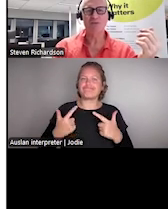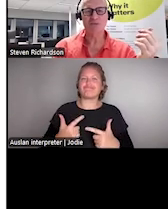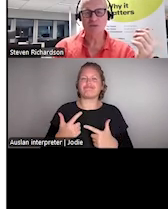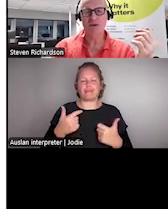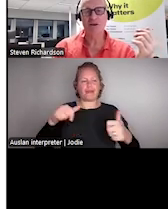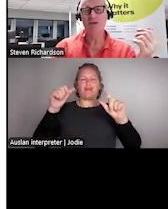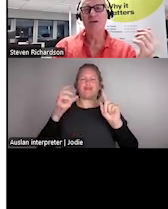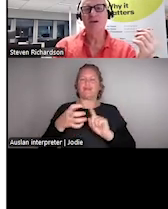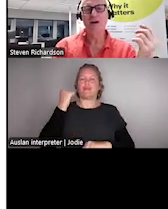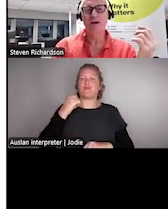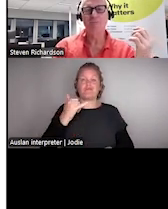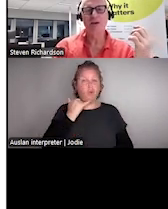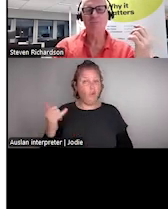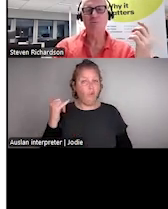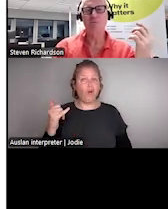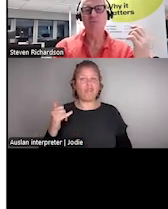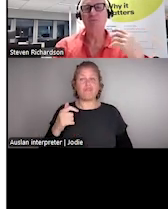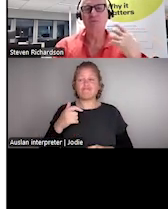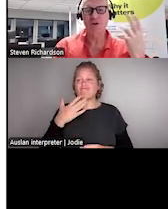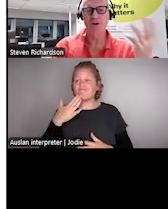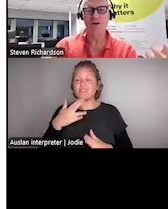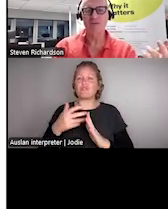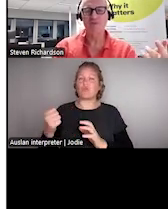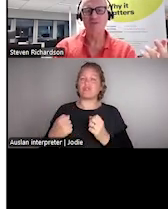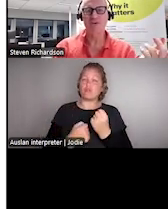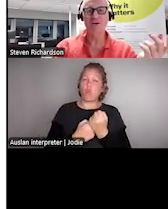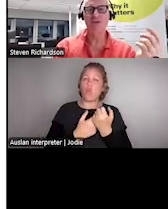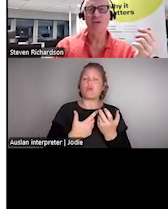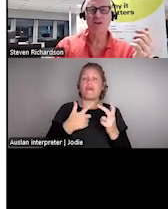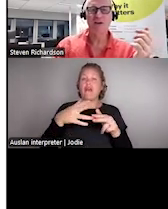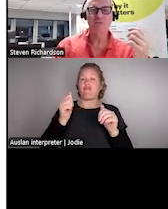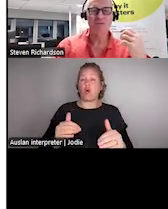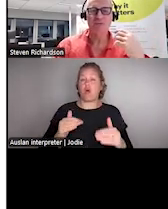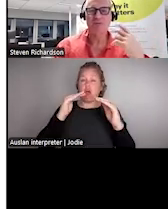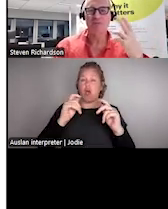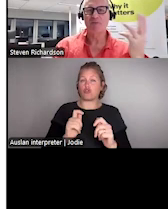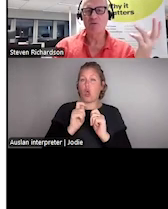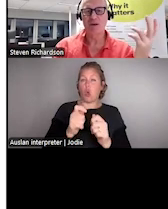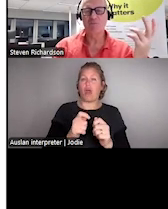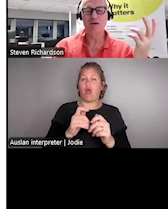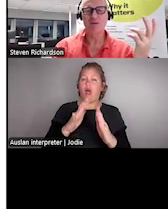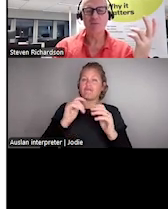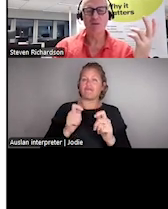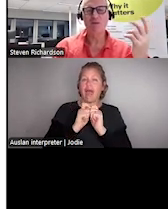go astray. Of course, if you have a high-value donor, feature them in the final campaign wrap